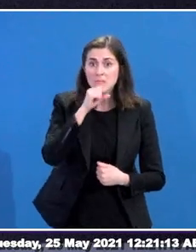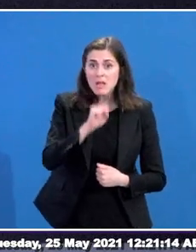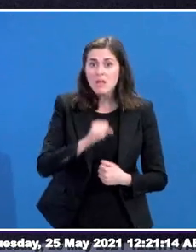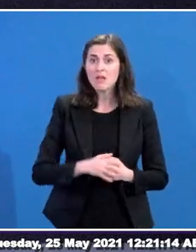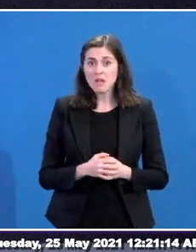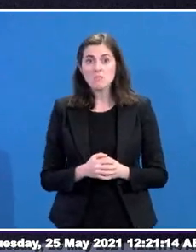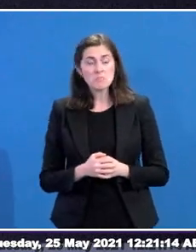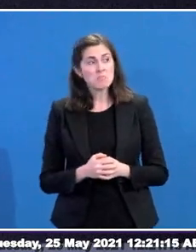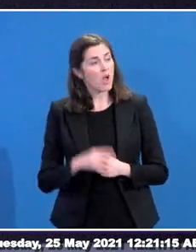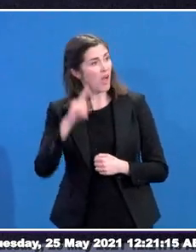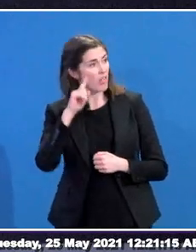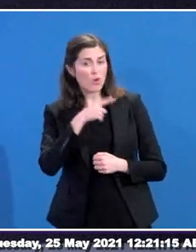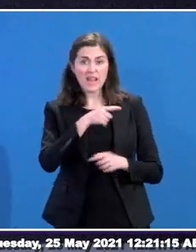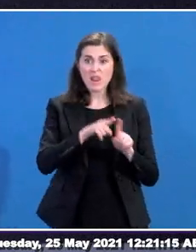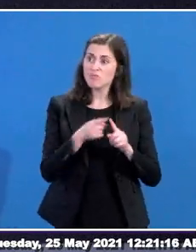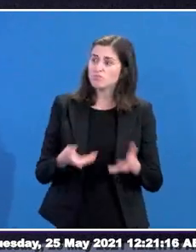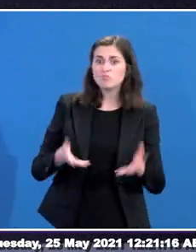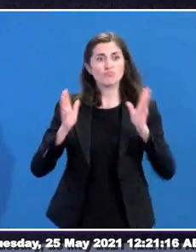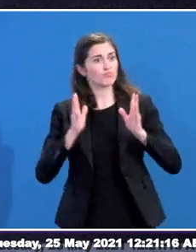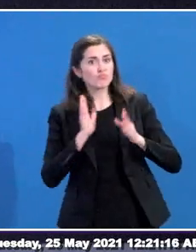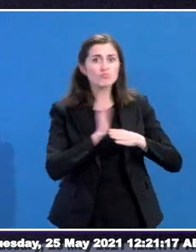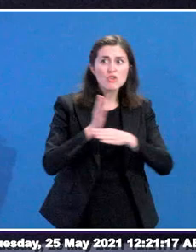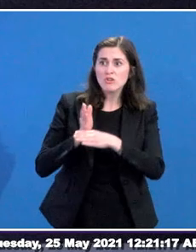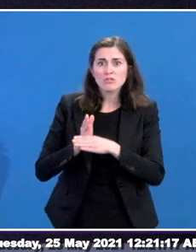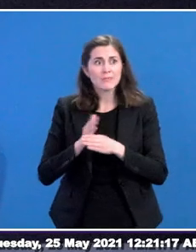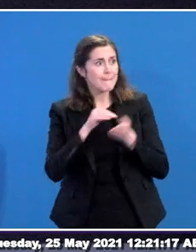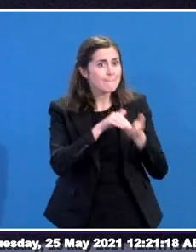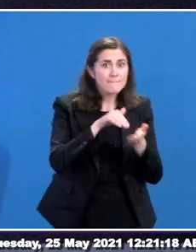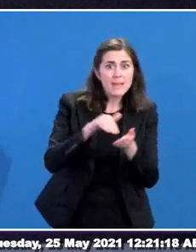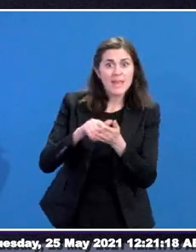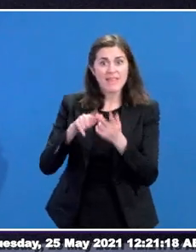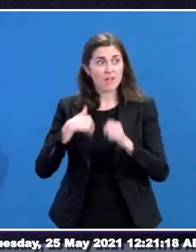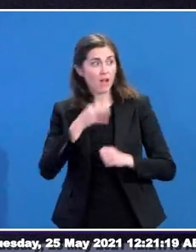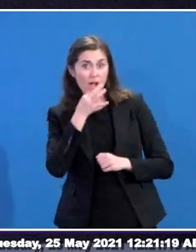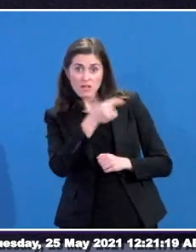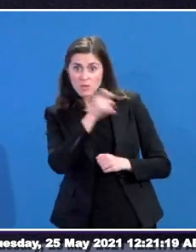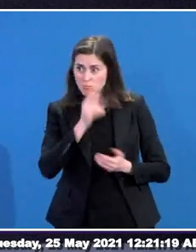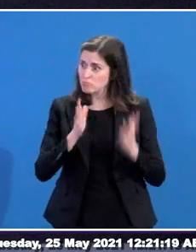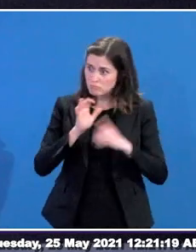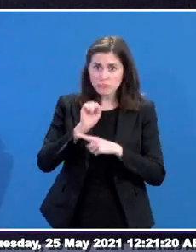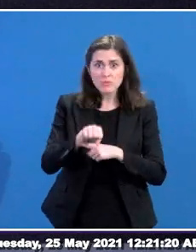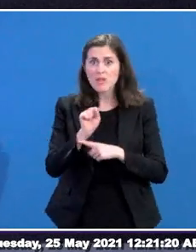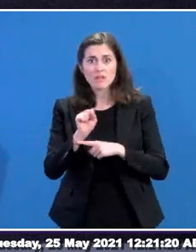I can-do sort of a person, you know. He would say yes to everything and we thought that was great.